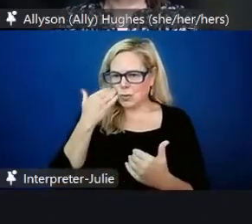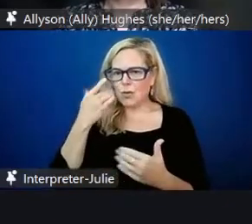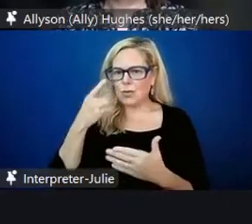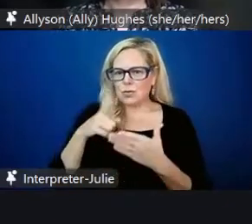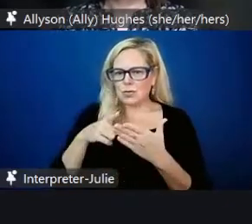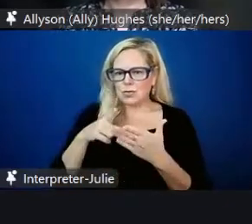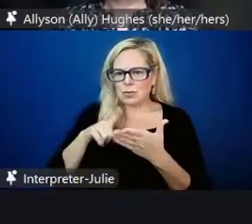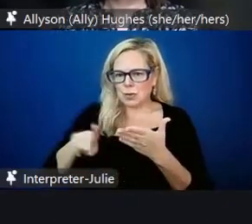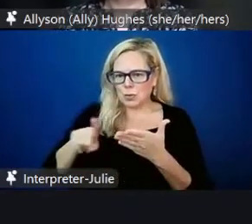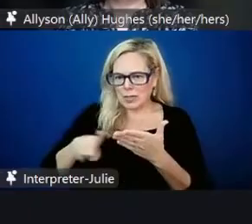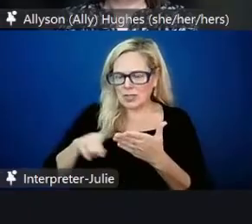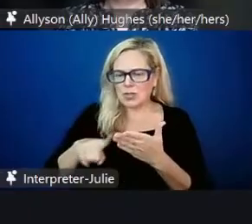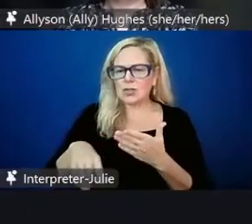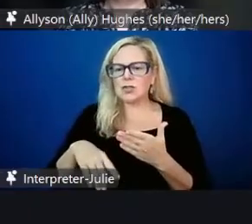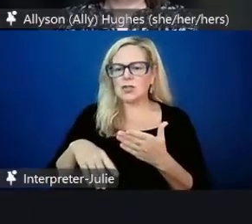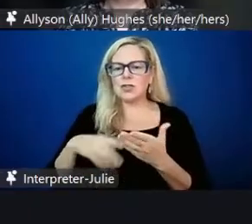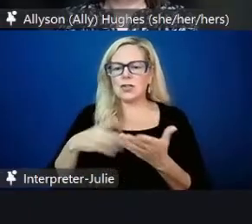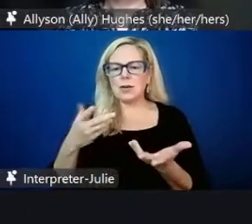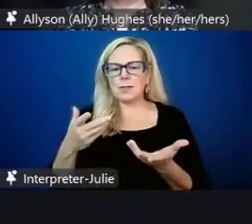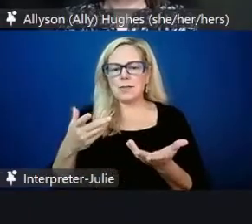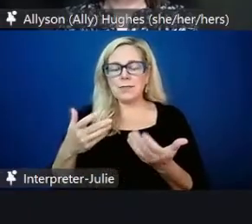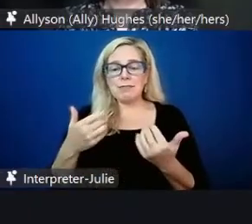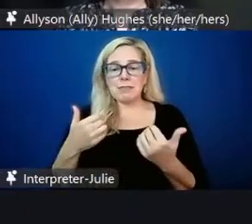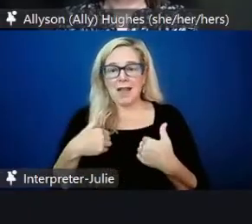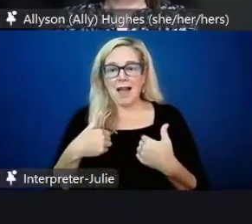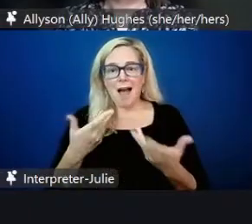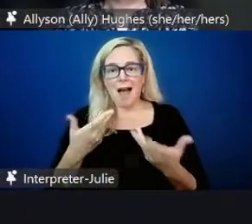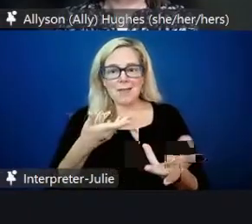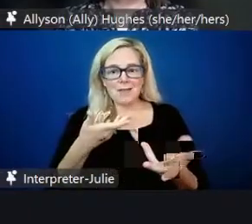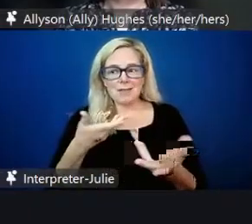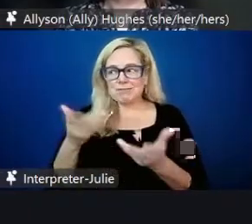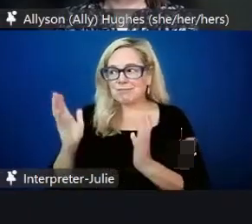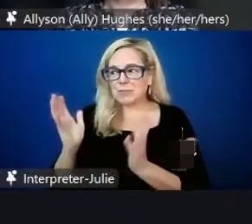with the many people who have initiated gender affirming